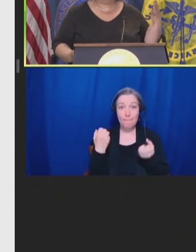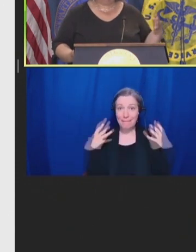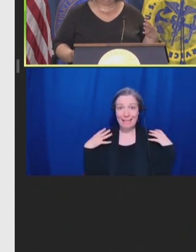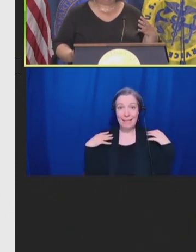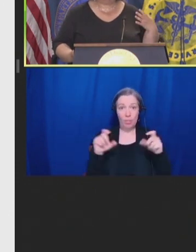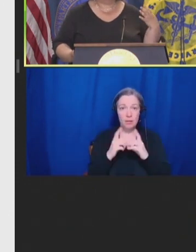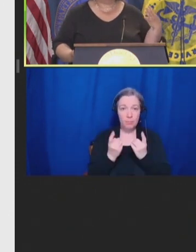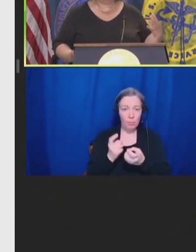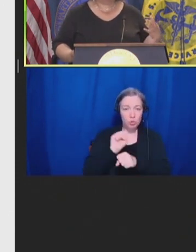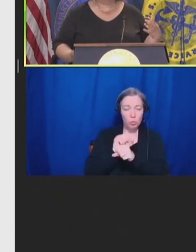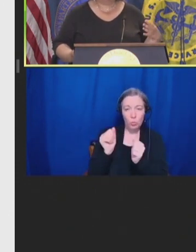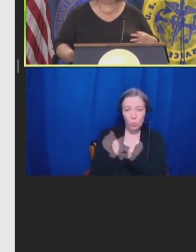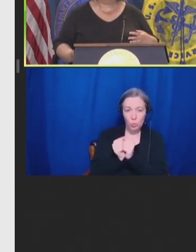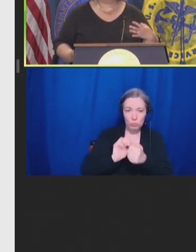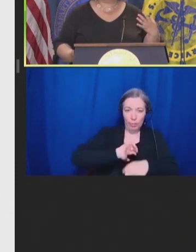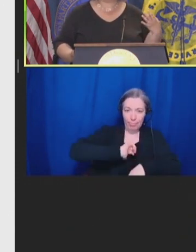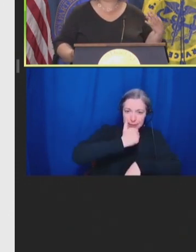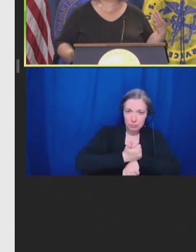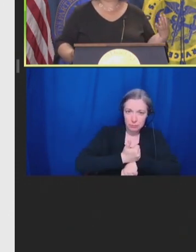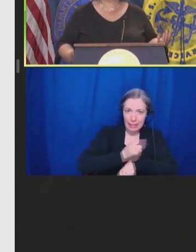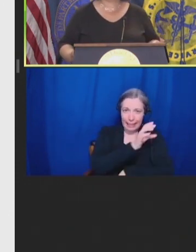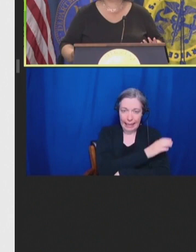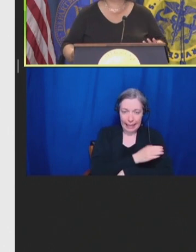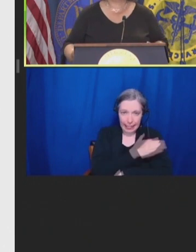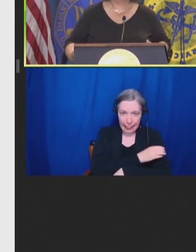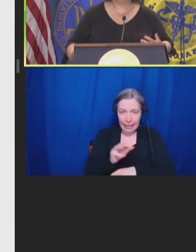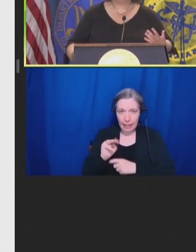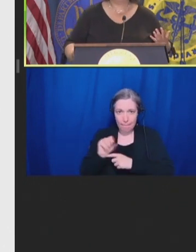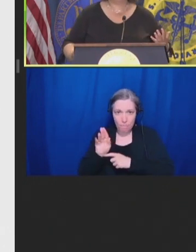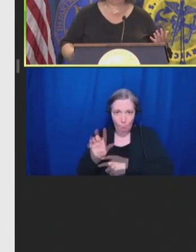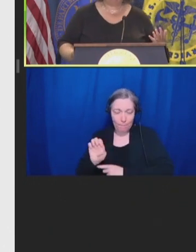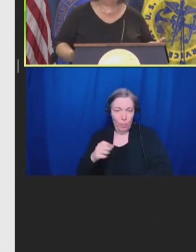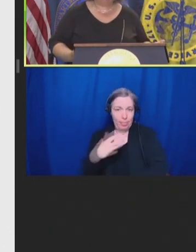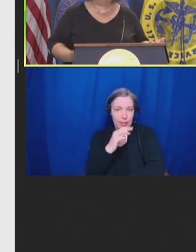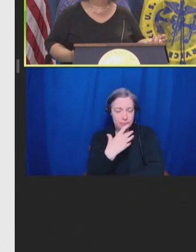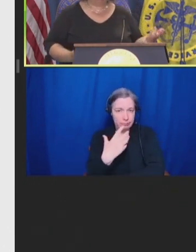clinics, mobile clinics, worked with different partners, and really tried to meet people where